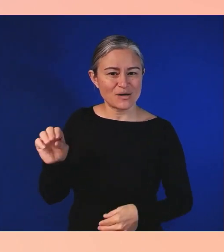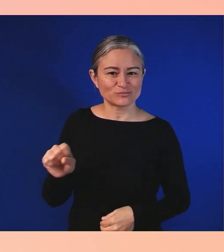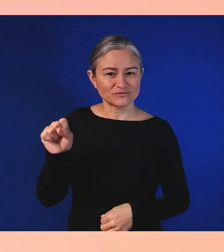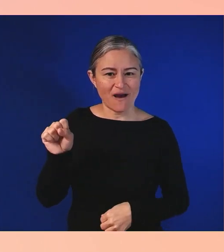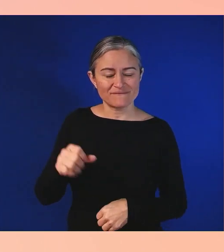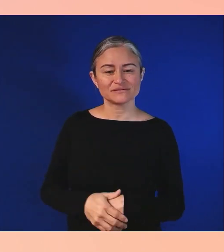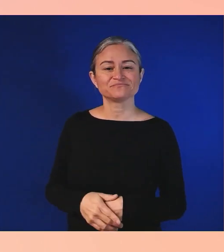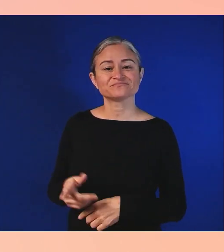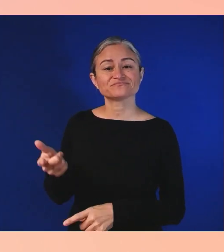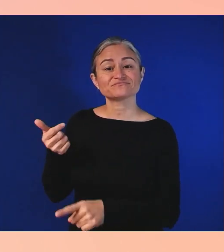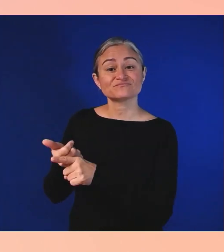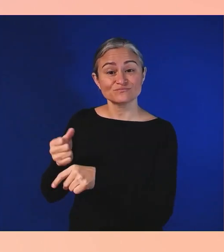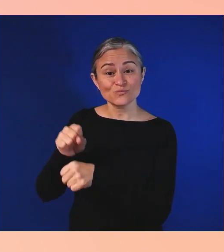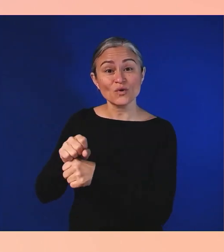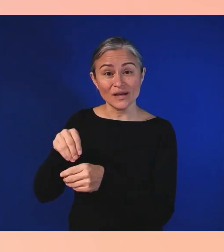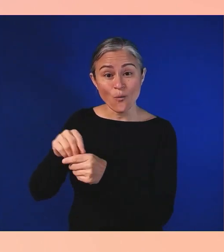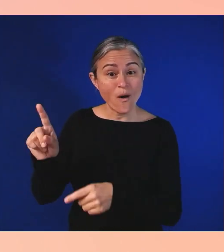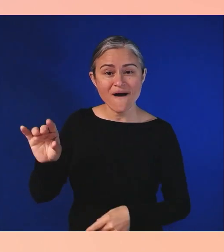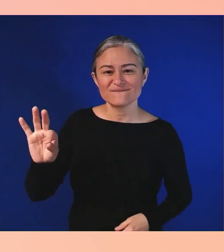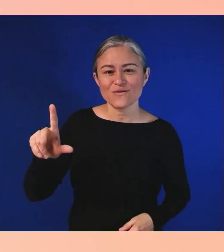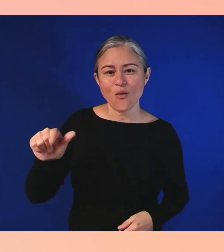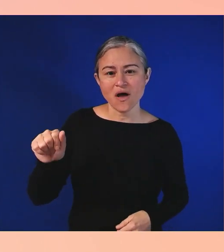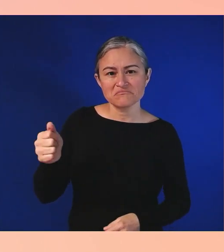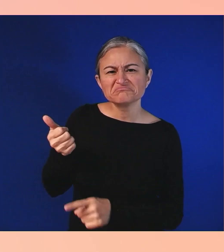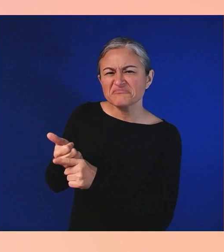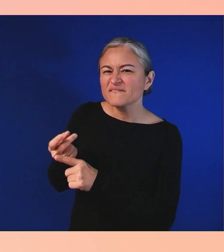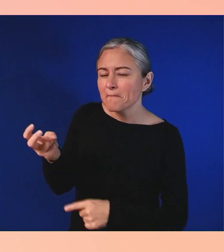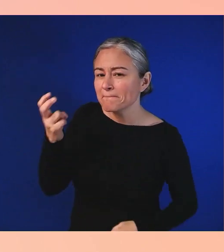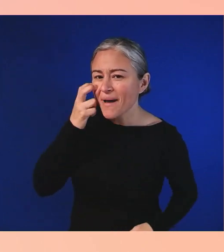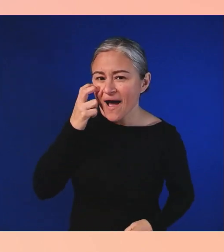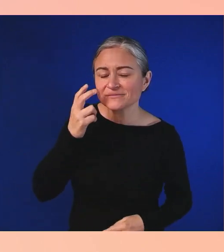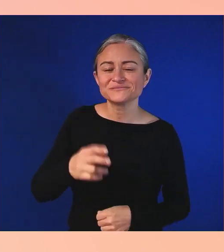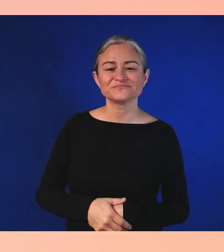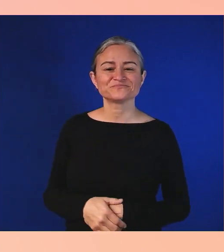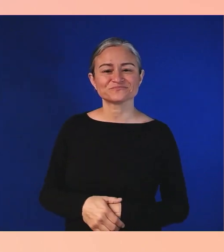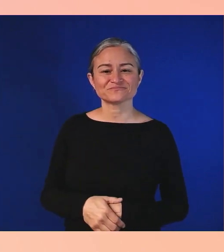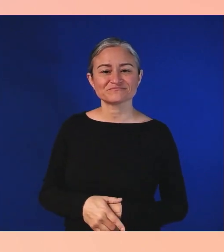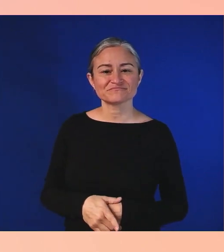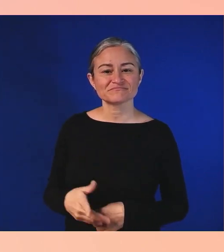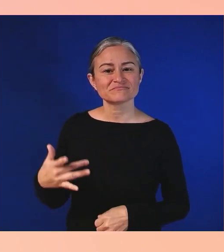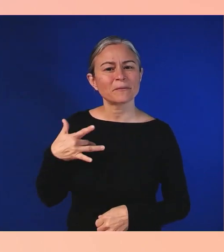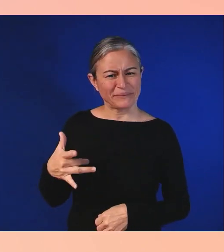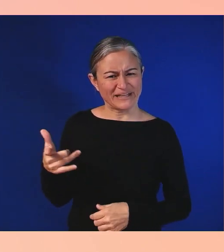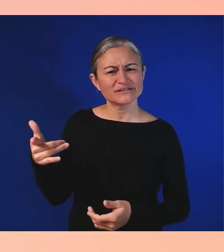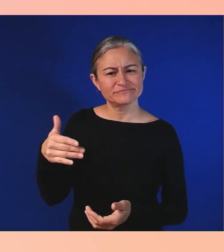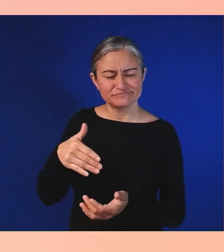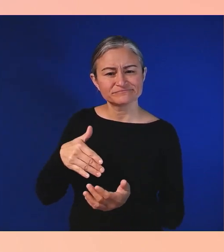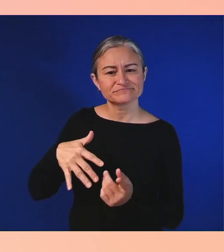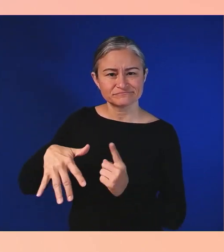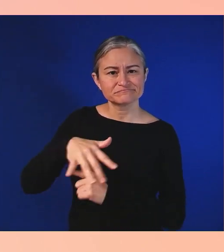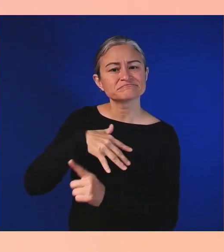built into developer tools and workflows is visual. Things like error messages, warnings, breakpoints and folded areas